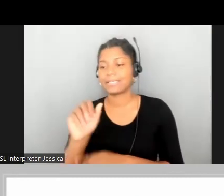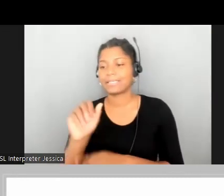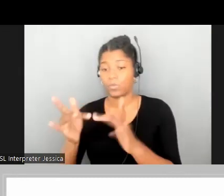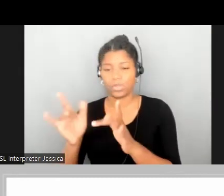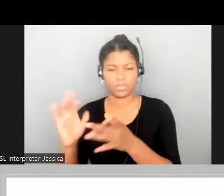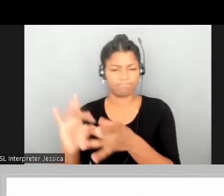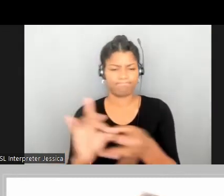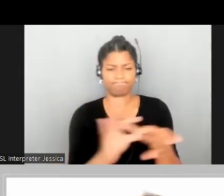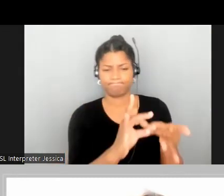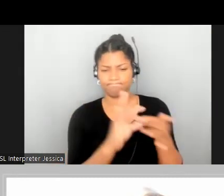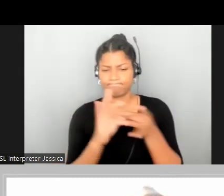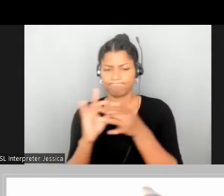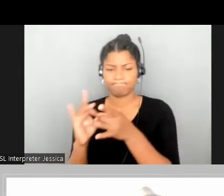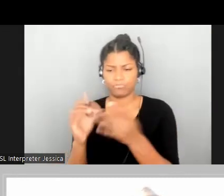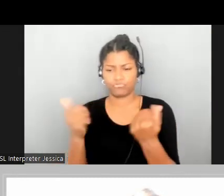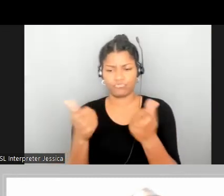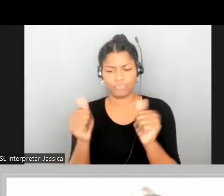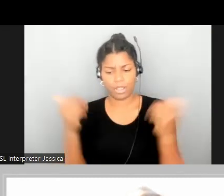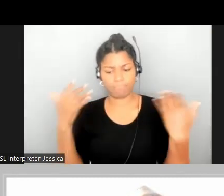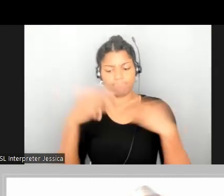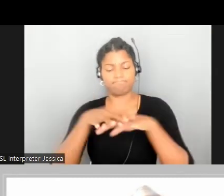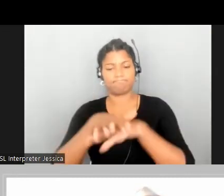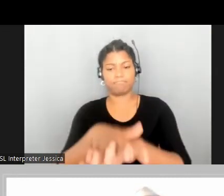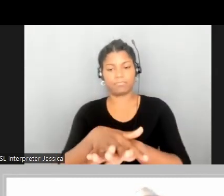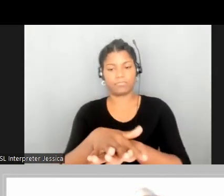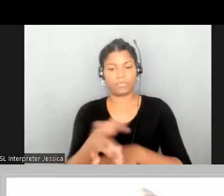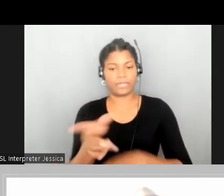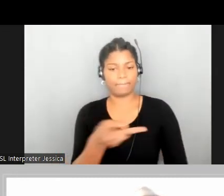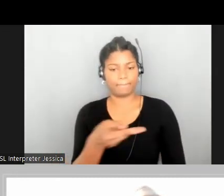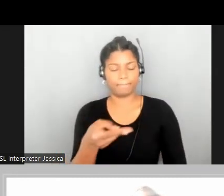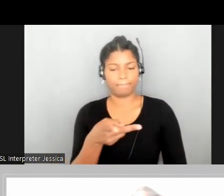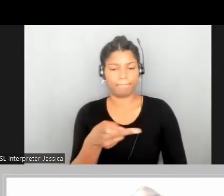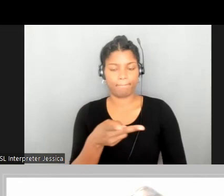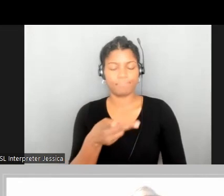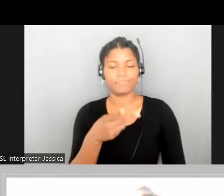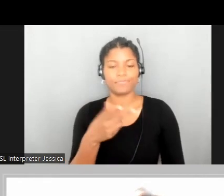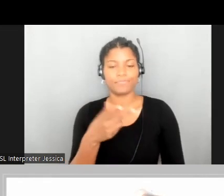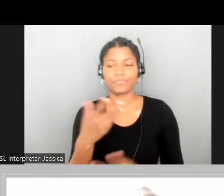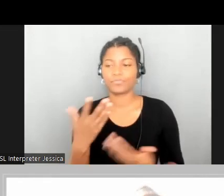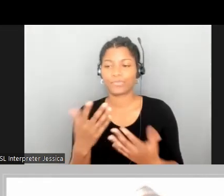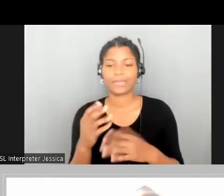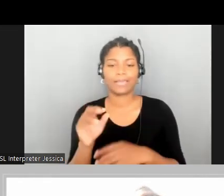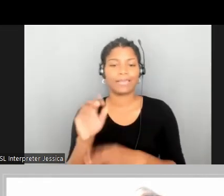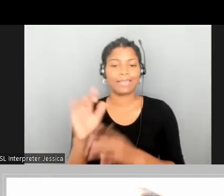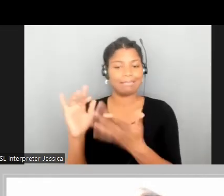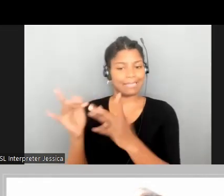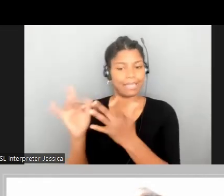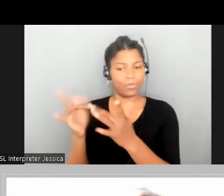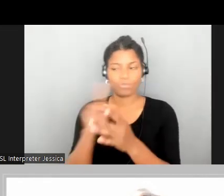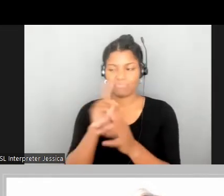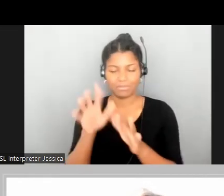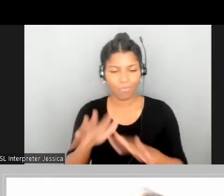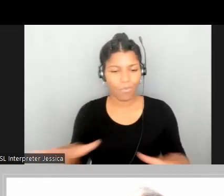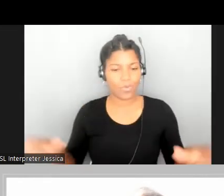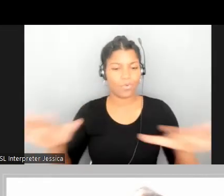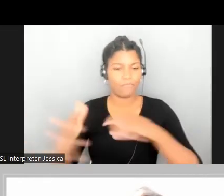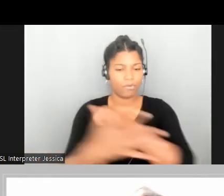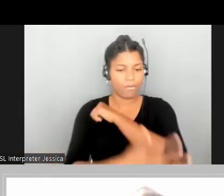an integrated infrastructure or network across the country to really help create more stable